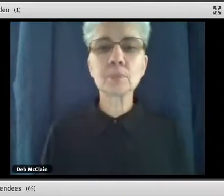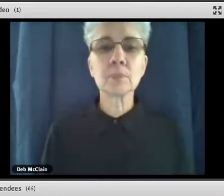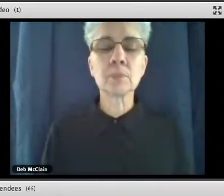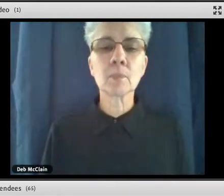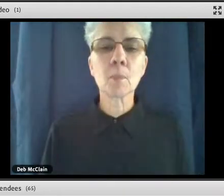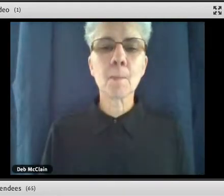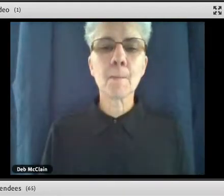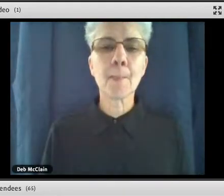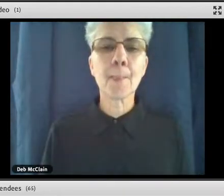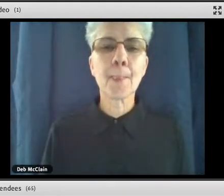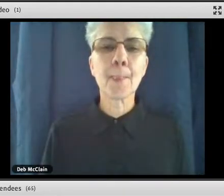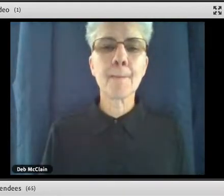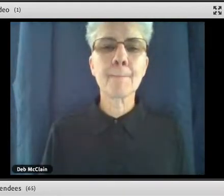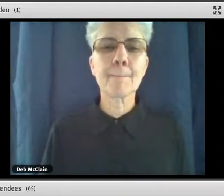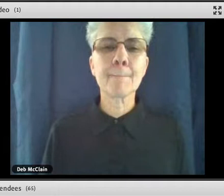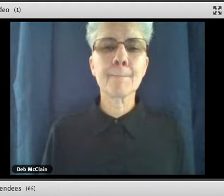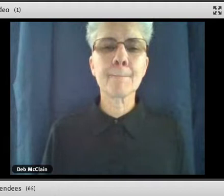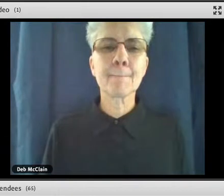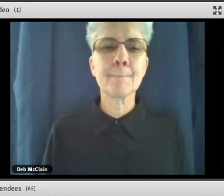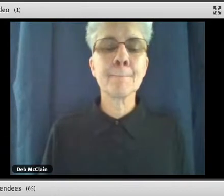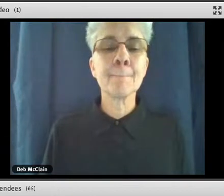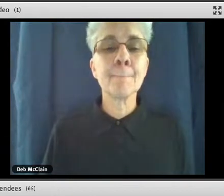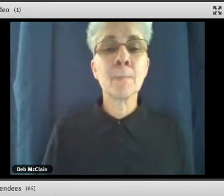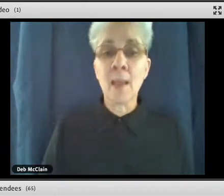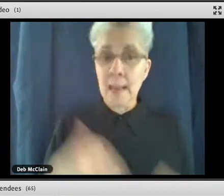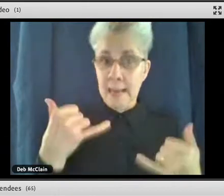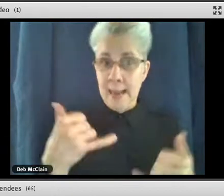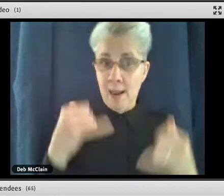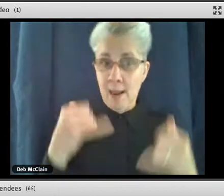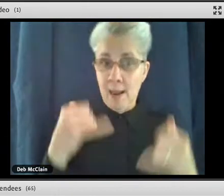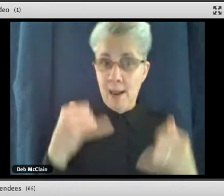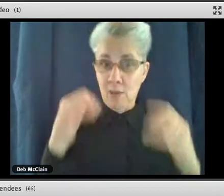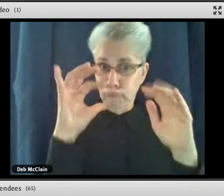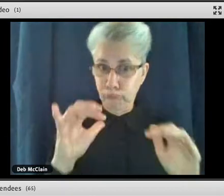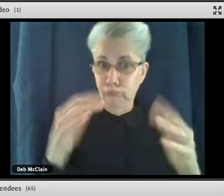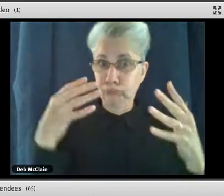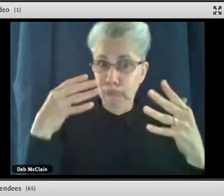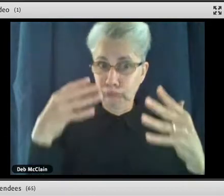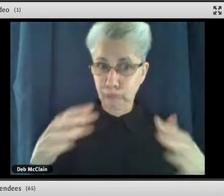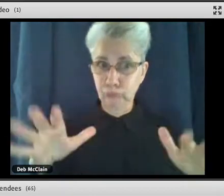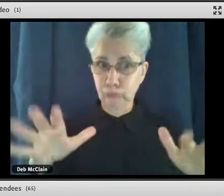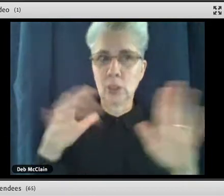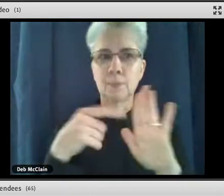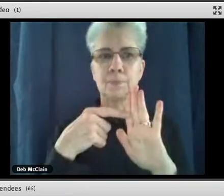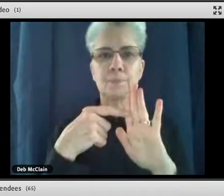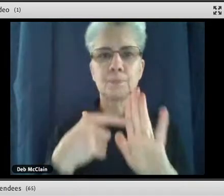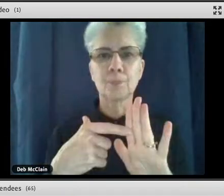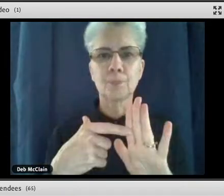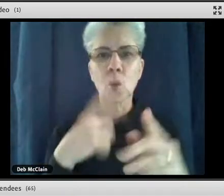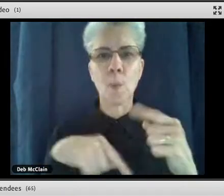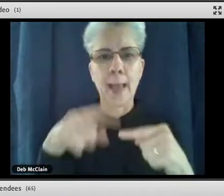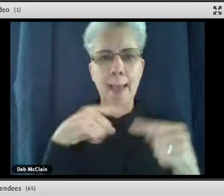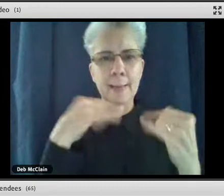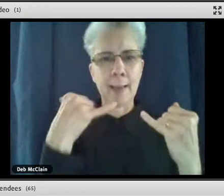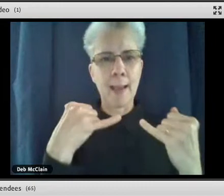Okay, so that's what we would plug in there. Okay, so whatever language it is. Okay, so with that said,